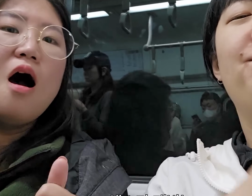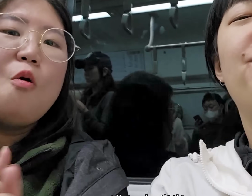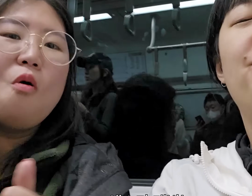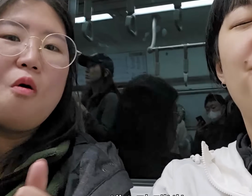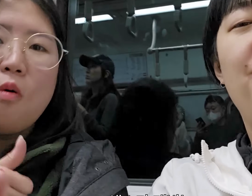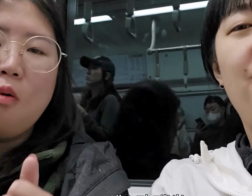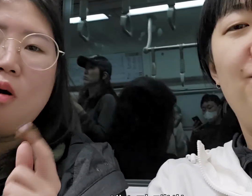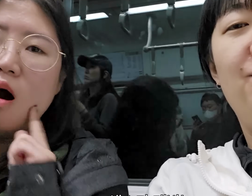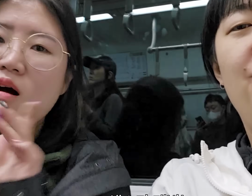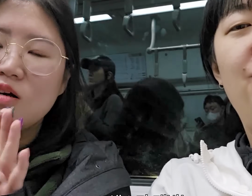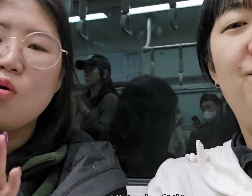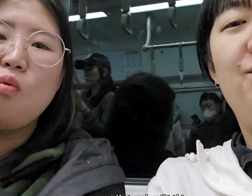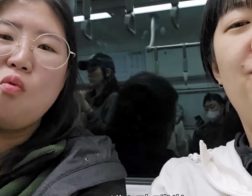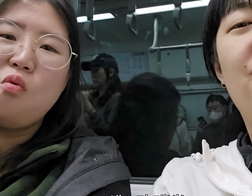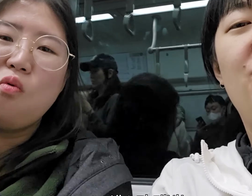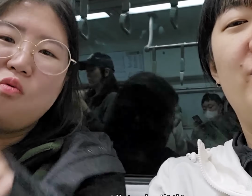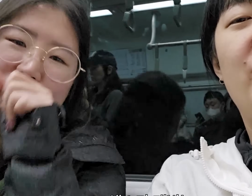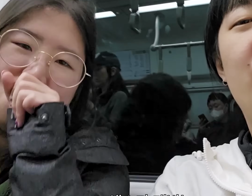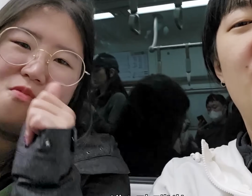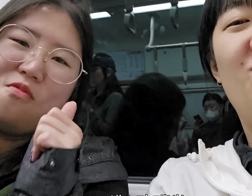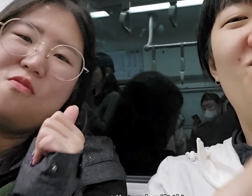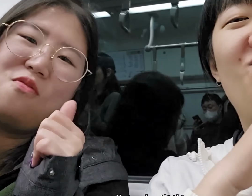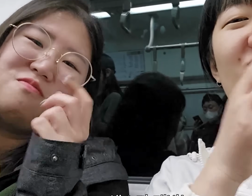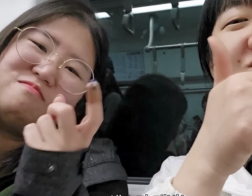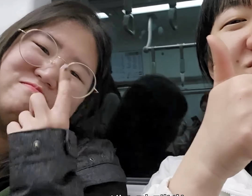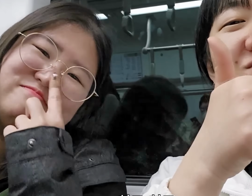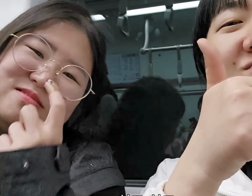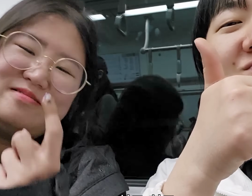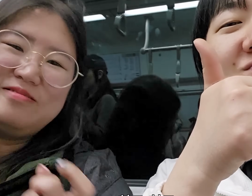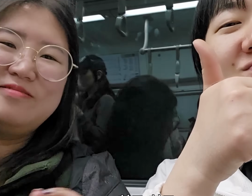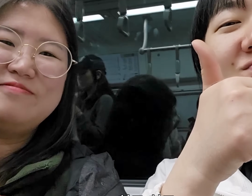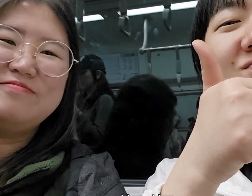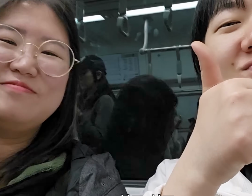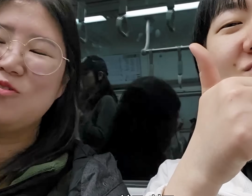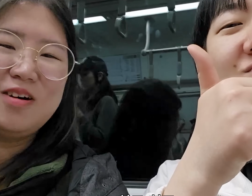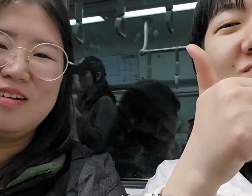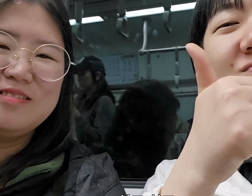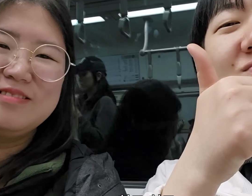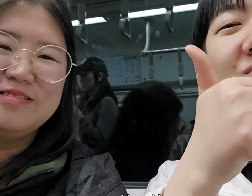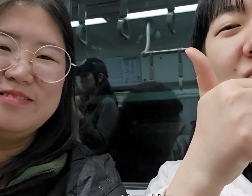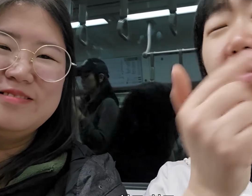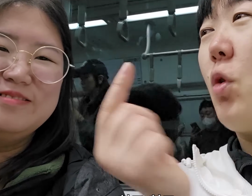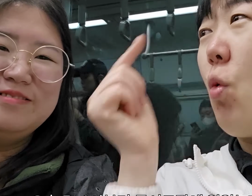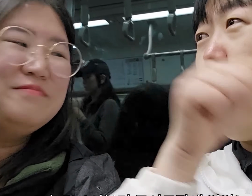That interpreter's sense is amazing. The best.